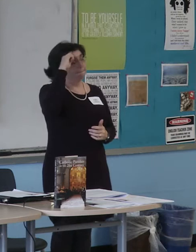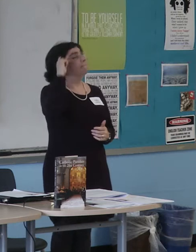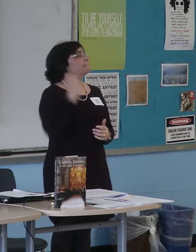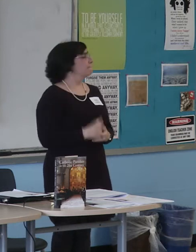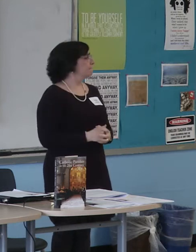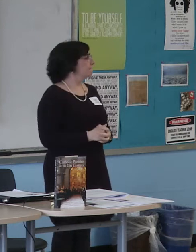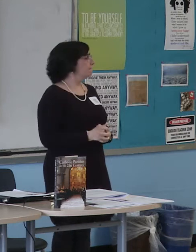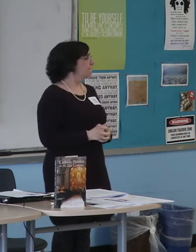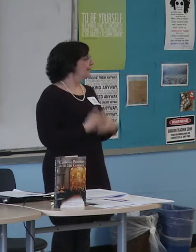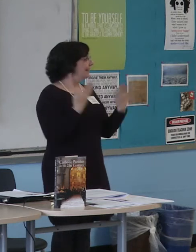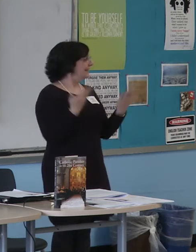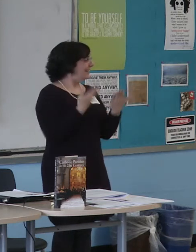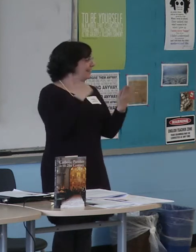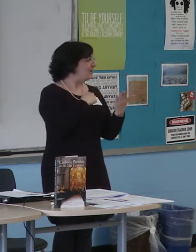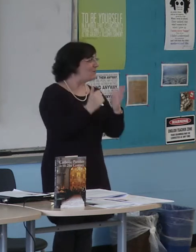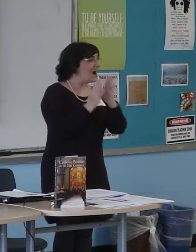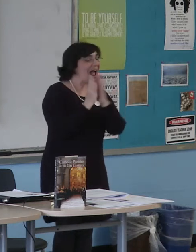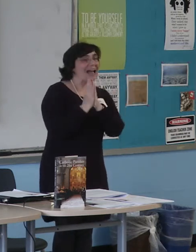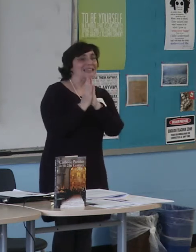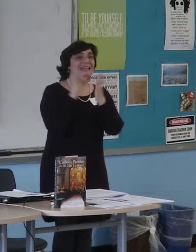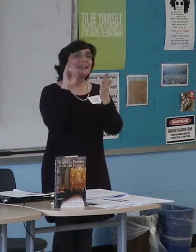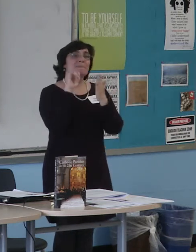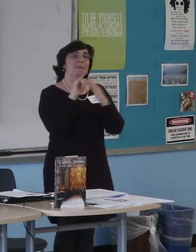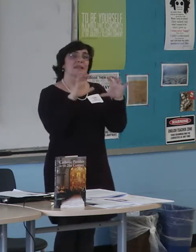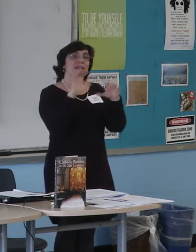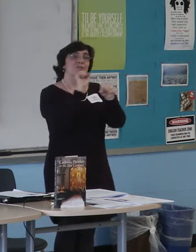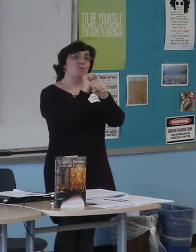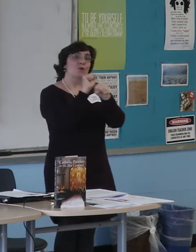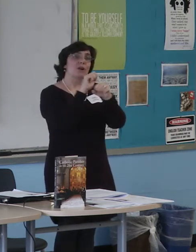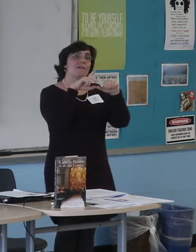and then here we're asking that does the work of the Diocese or the work of